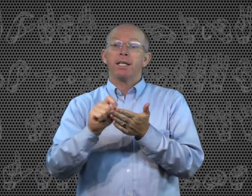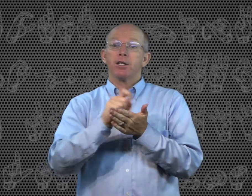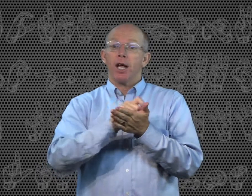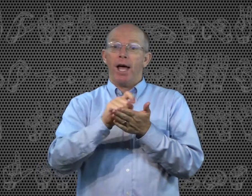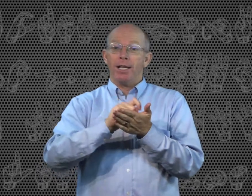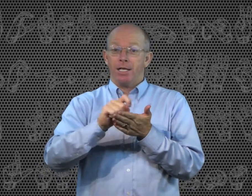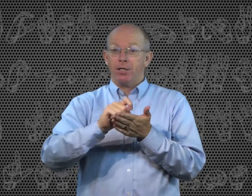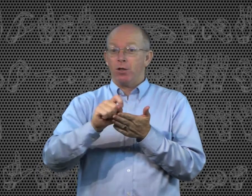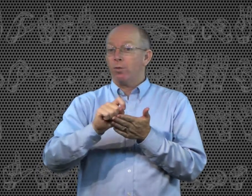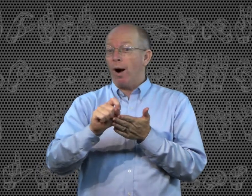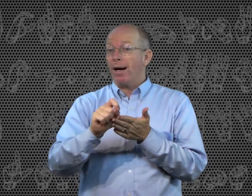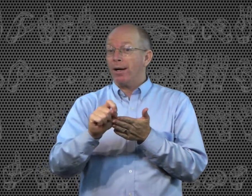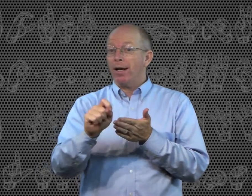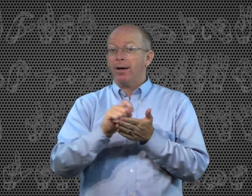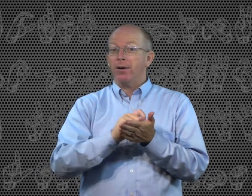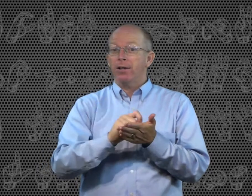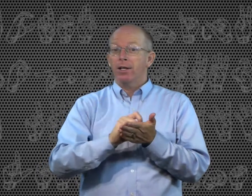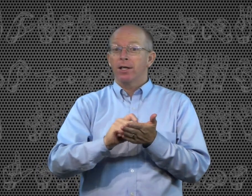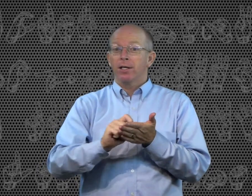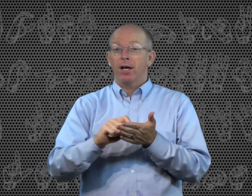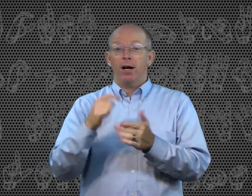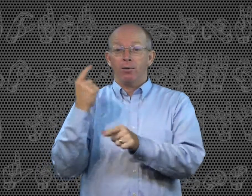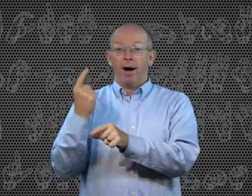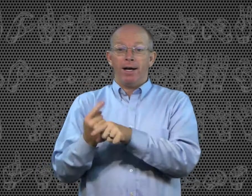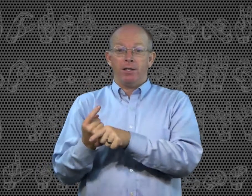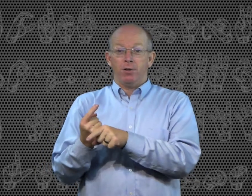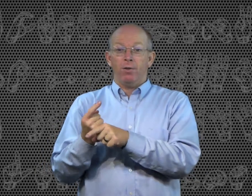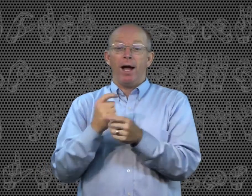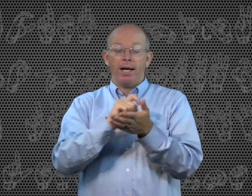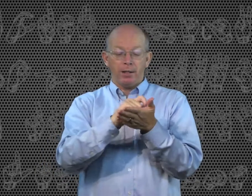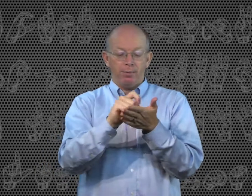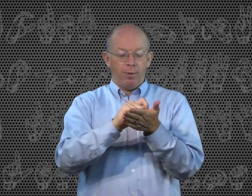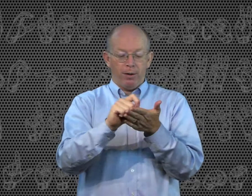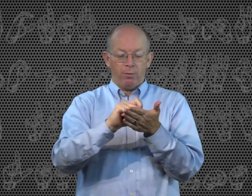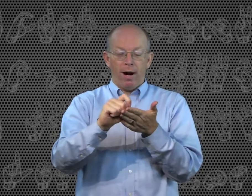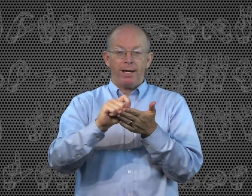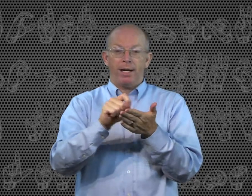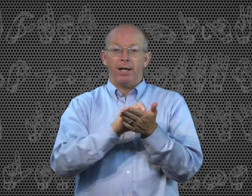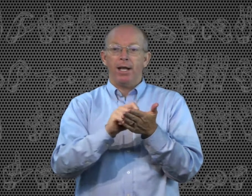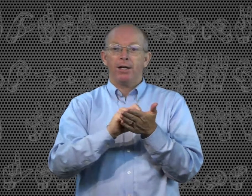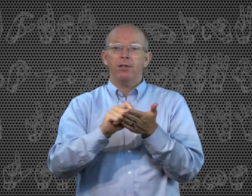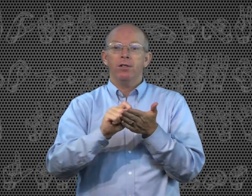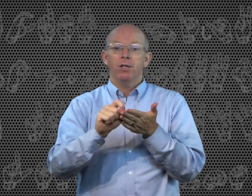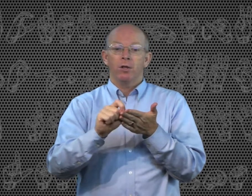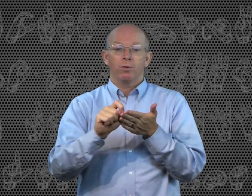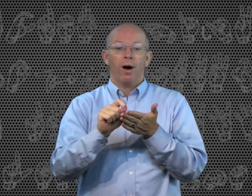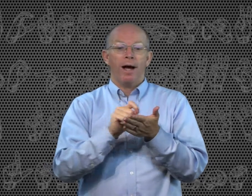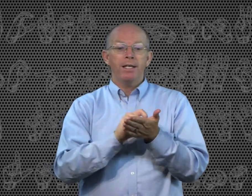This is as in to write a letter. Not right as in correct, but write a letter.